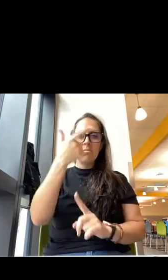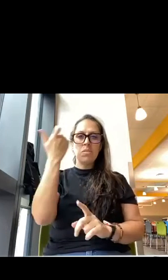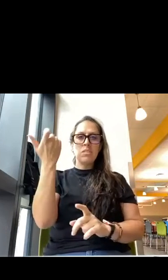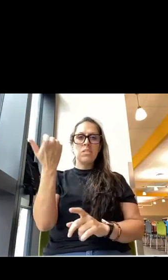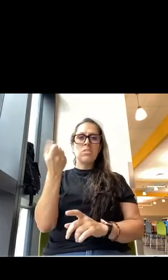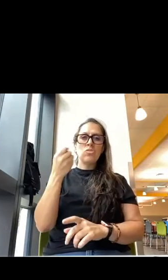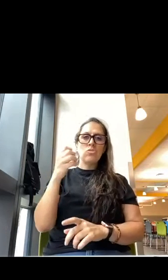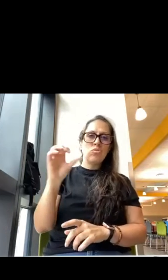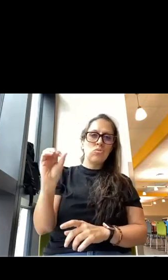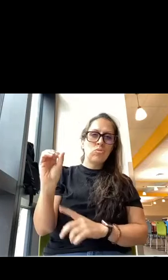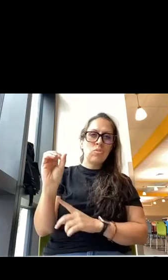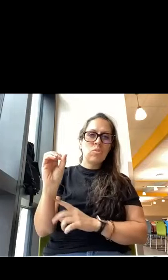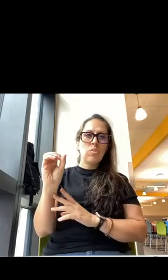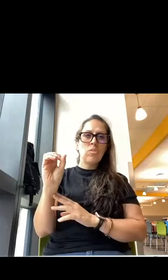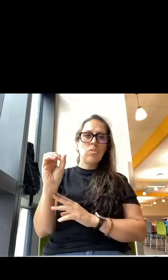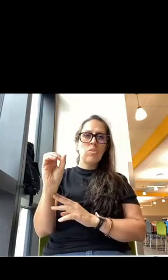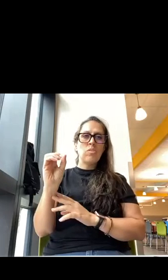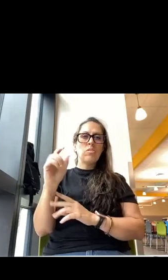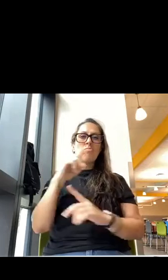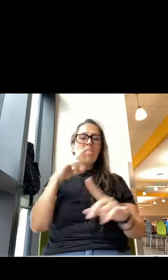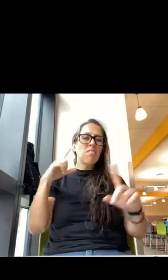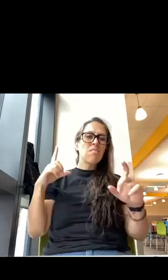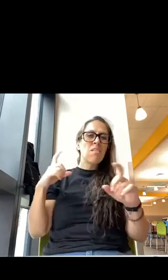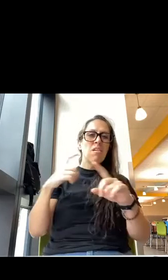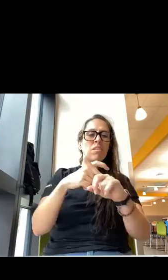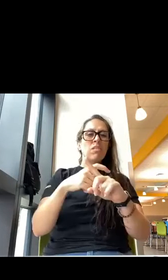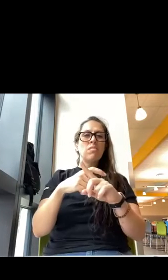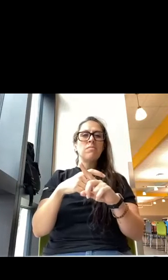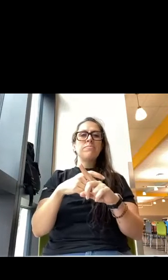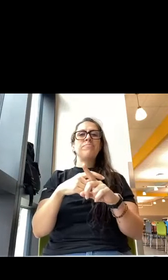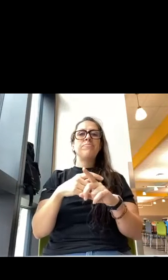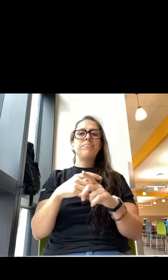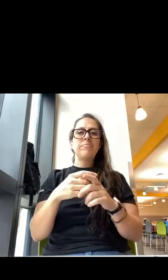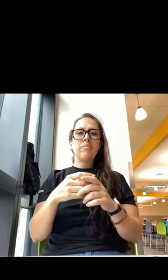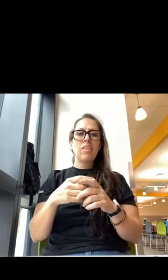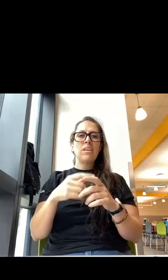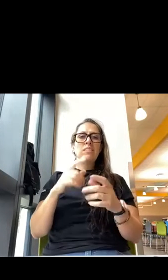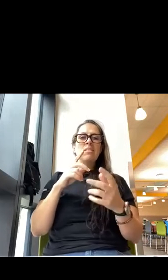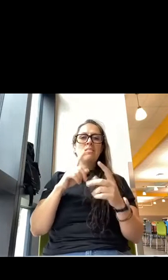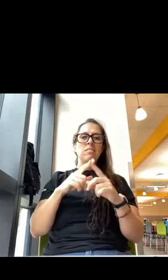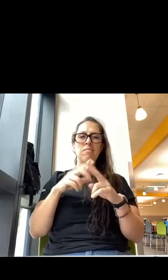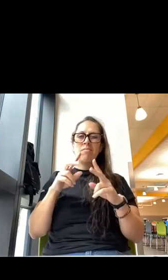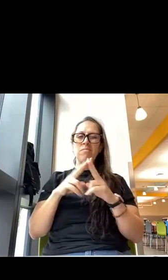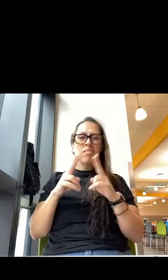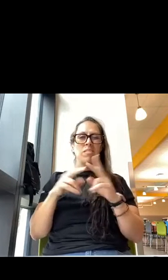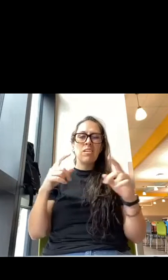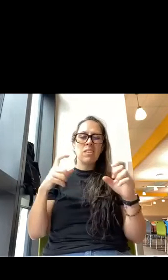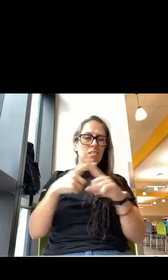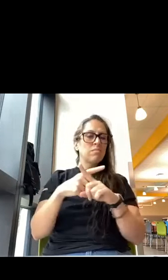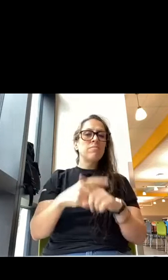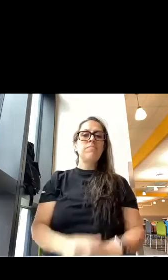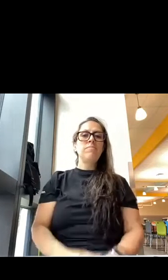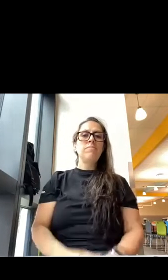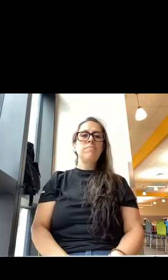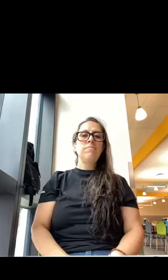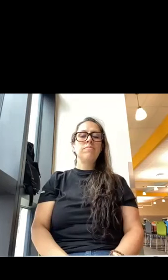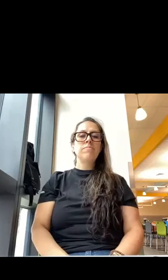it's so complicated, it's so tangled... Huh, what do you mean by problematize?